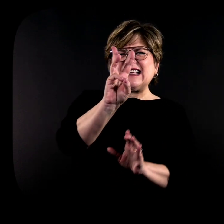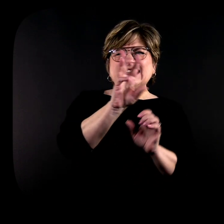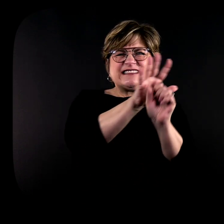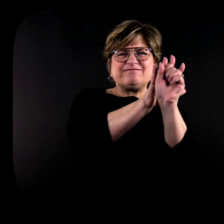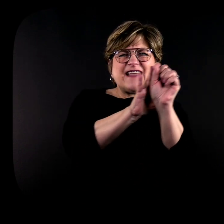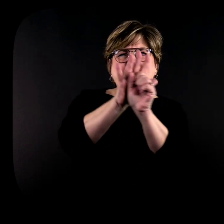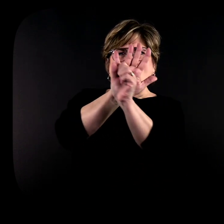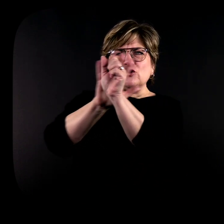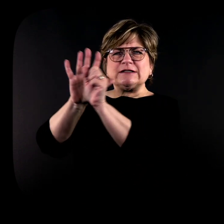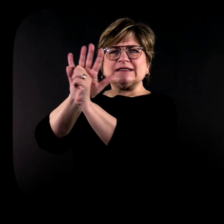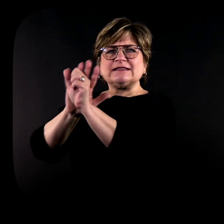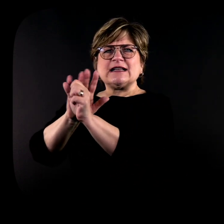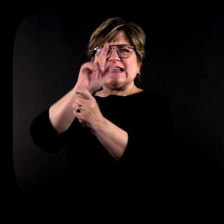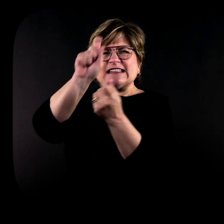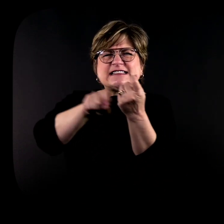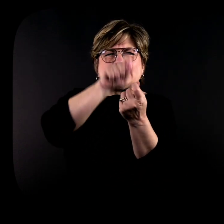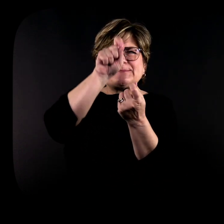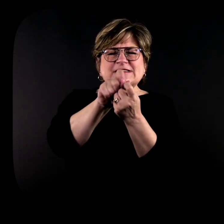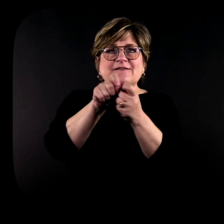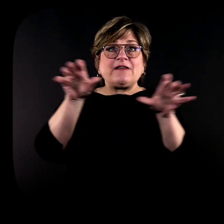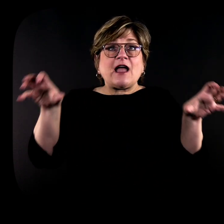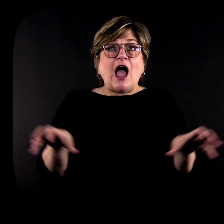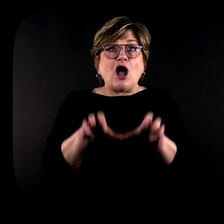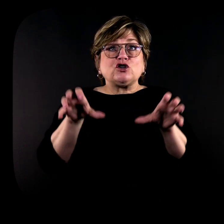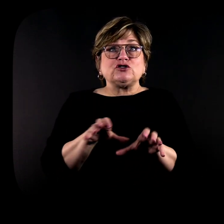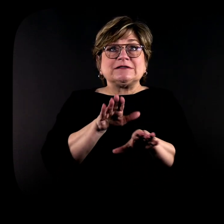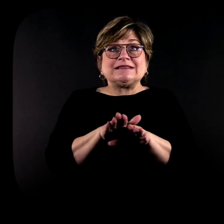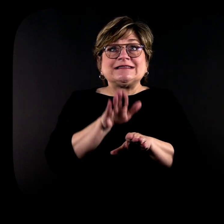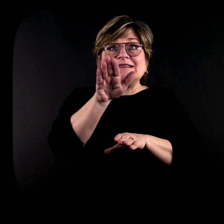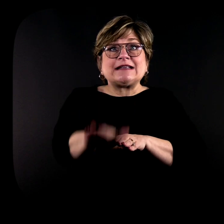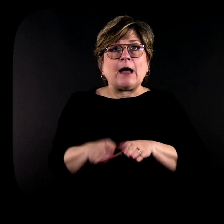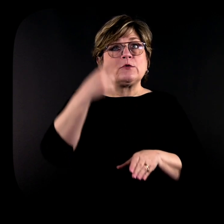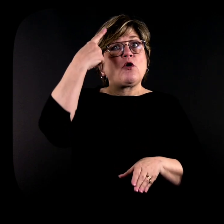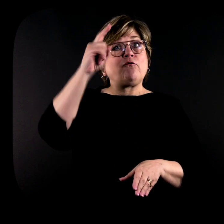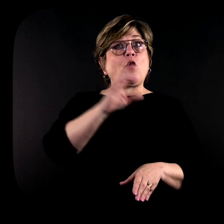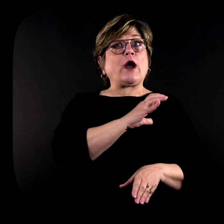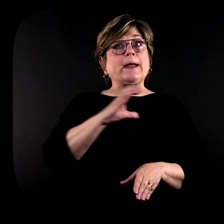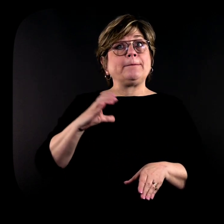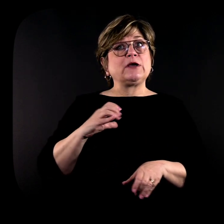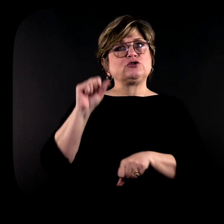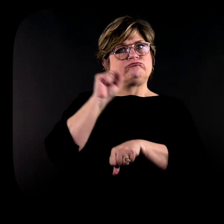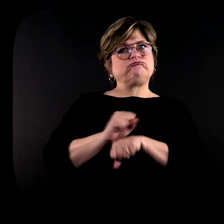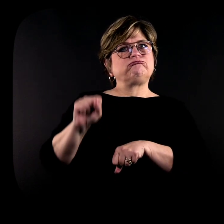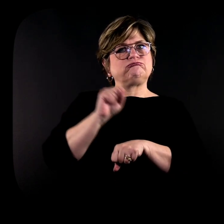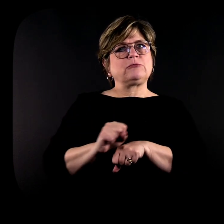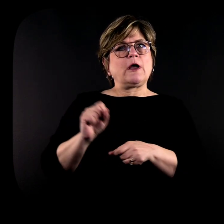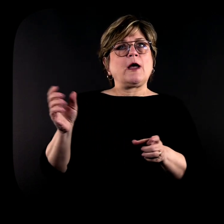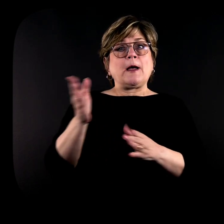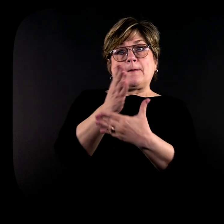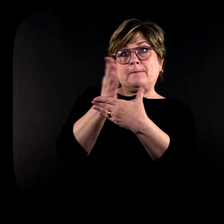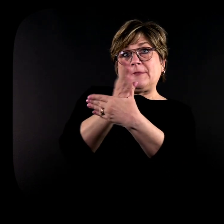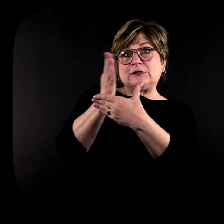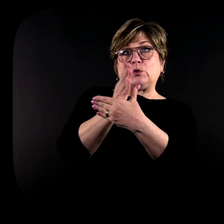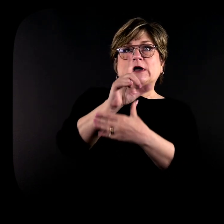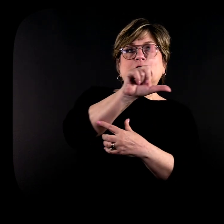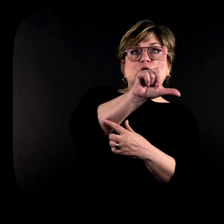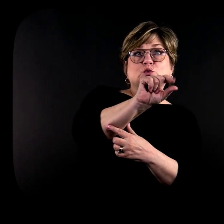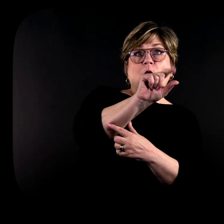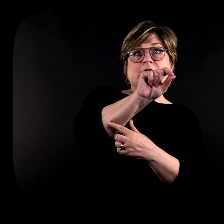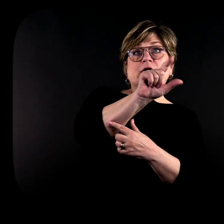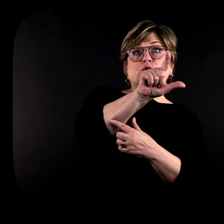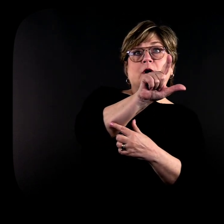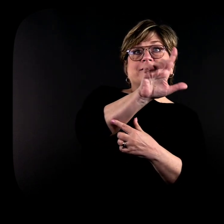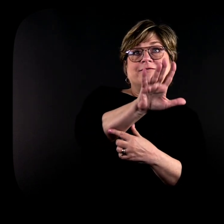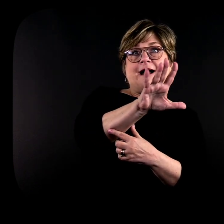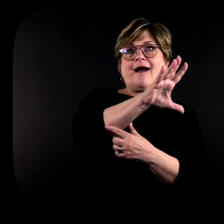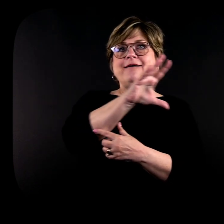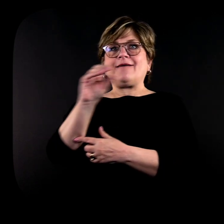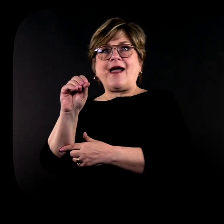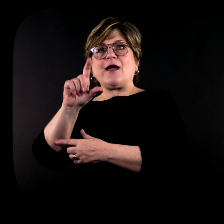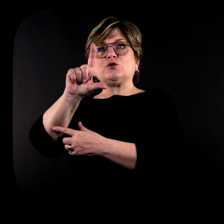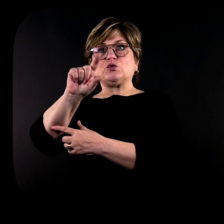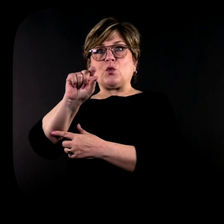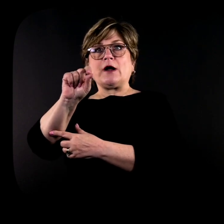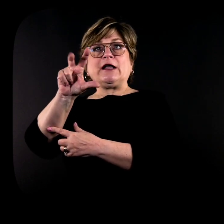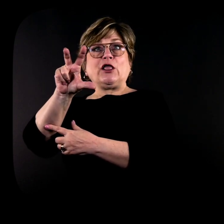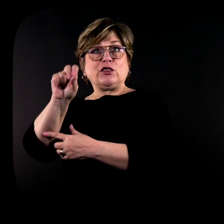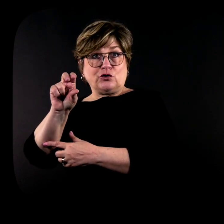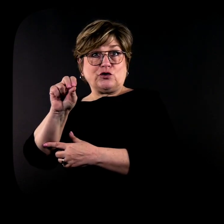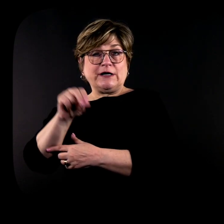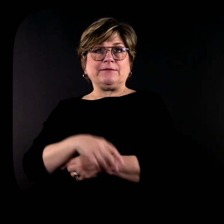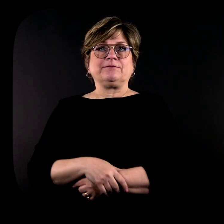areas and specific action steps for the Commission to work on between 2025 and 2030.